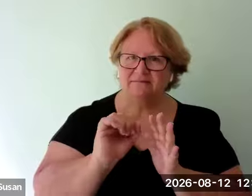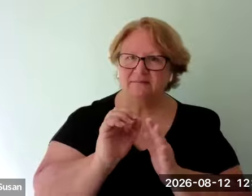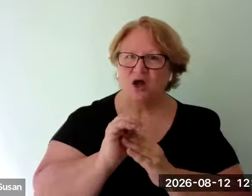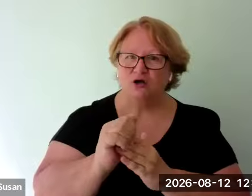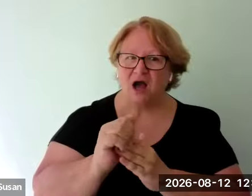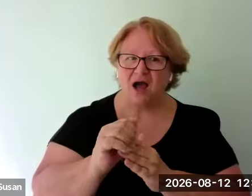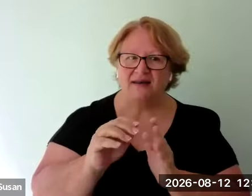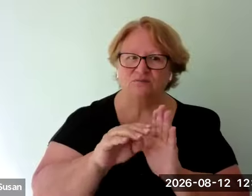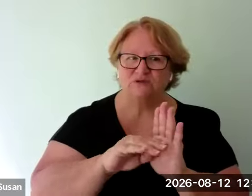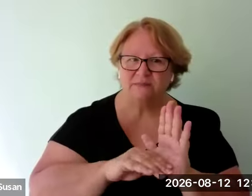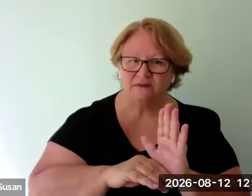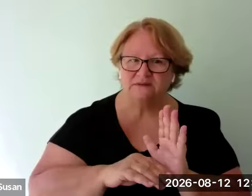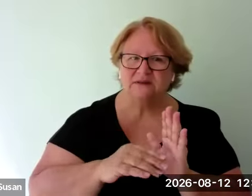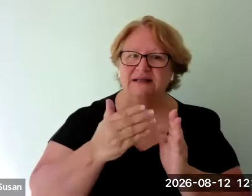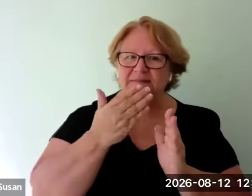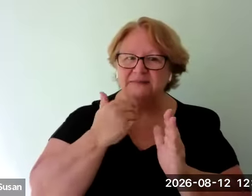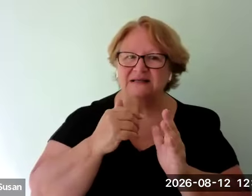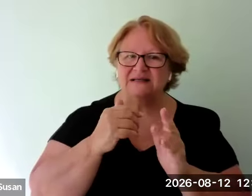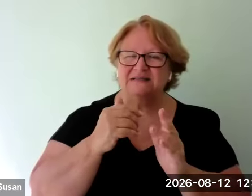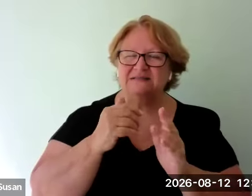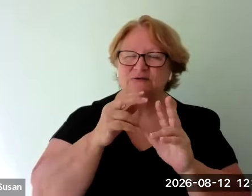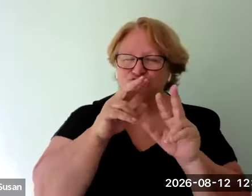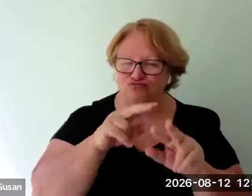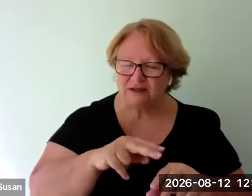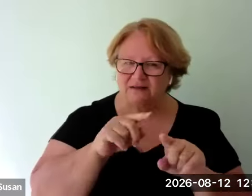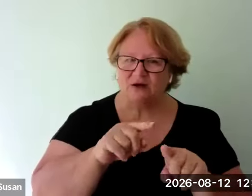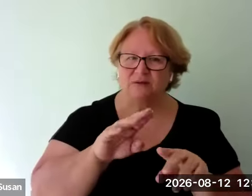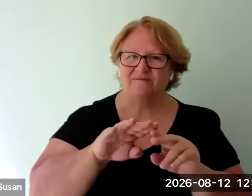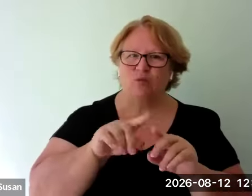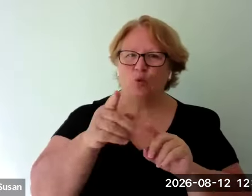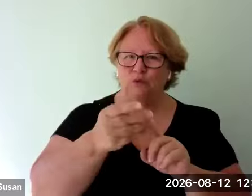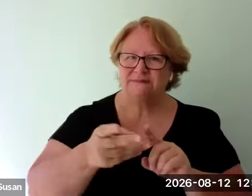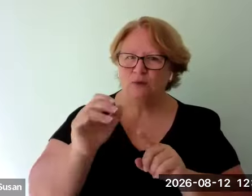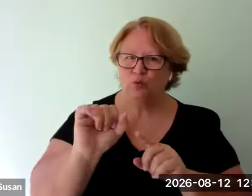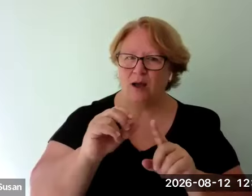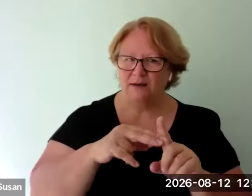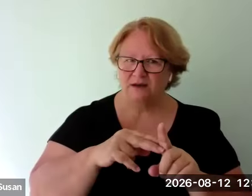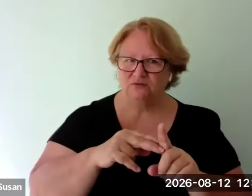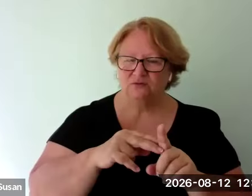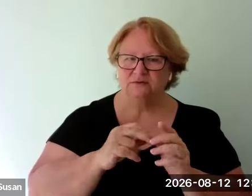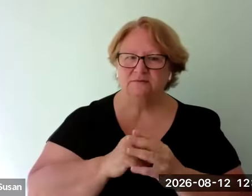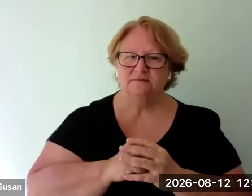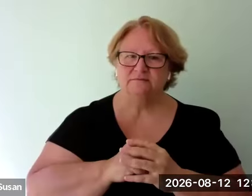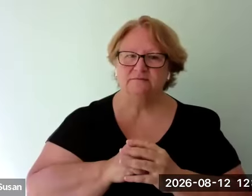page. There is also - in the guidelines there are links to the NDRP guiding principles and Research Agenda. Please,